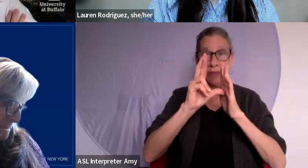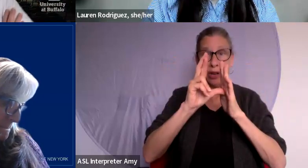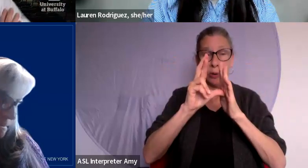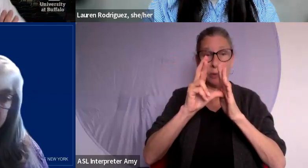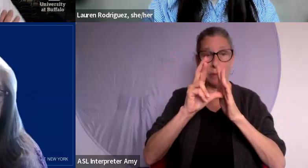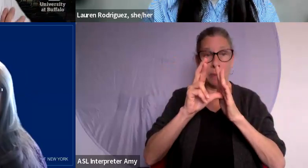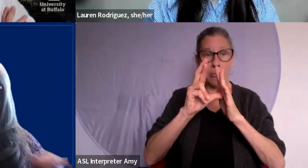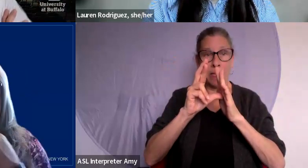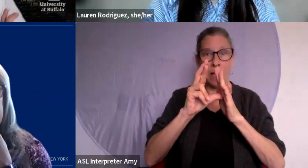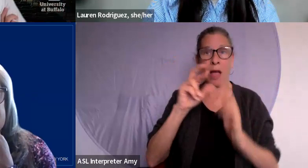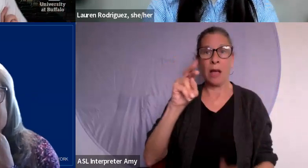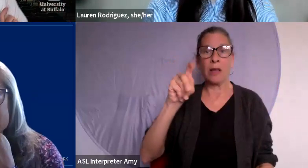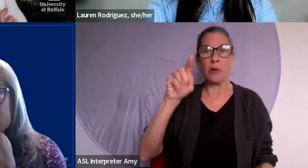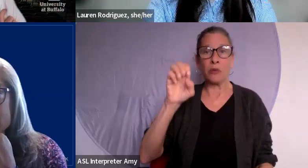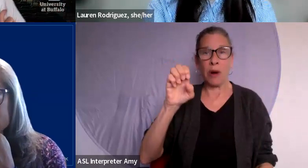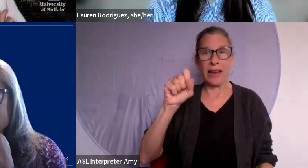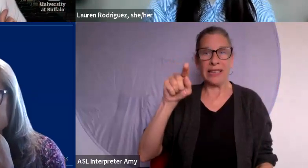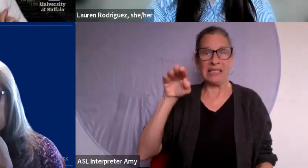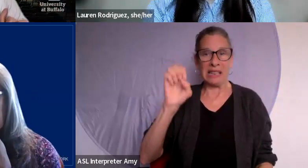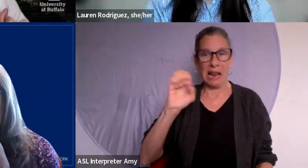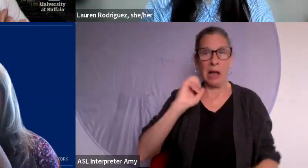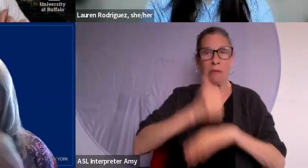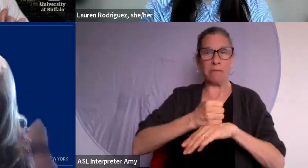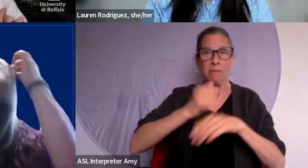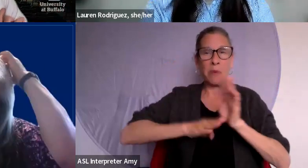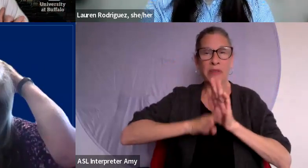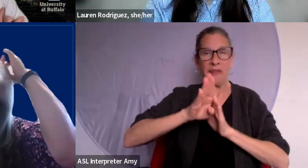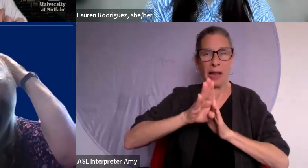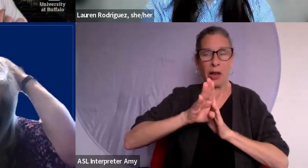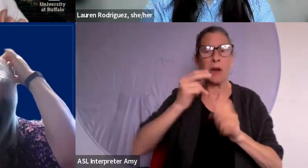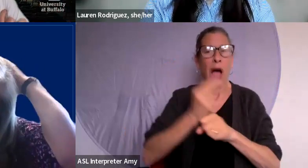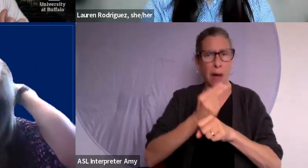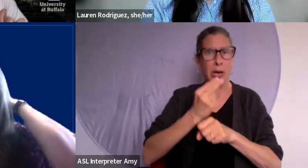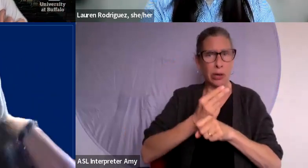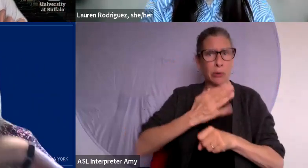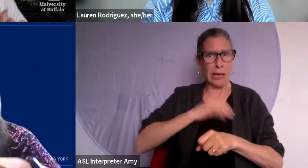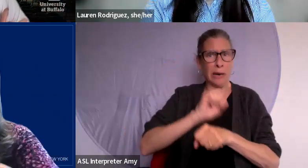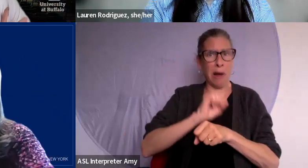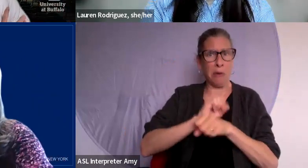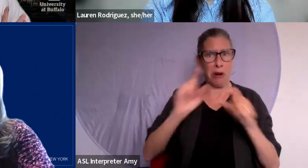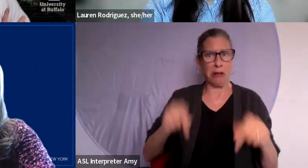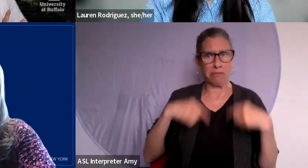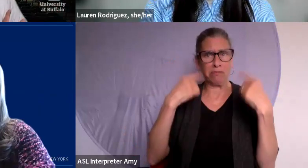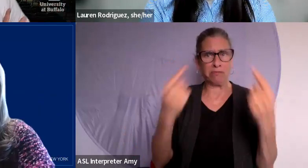is the rating scale that we have developed. And I've been using the scale in my work for many, many years. Rather than looking